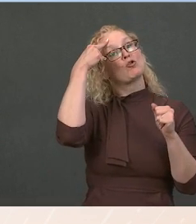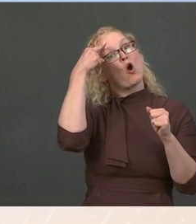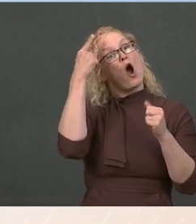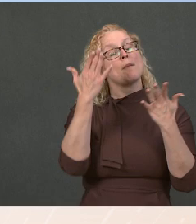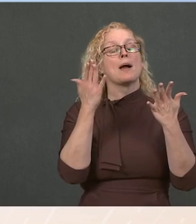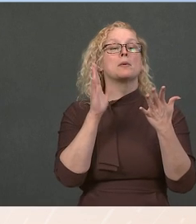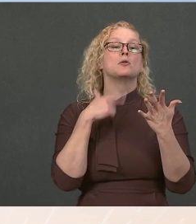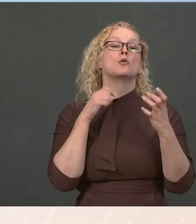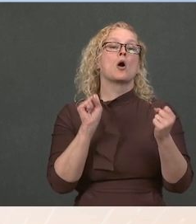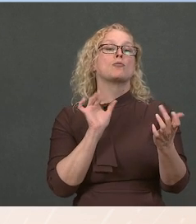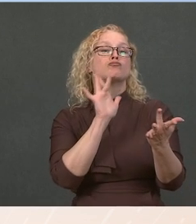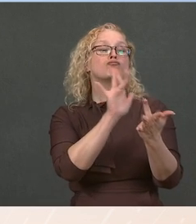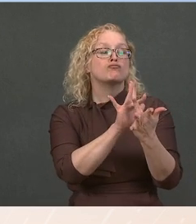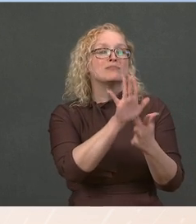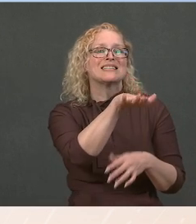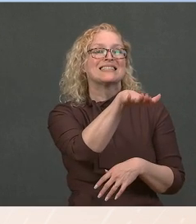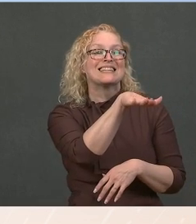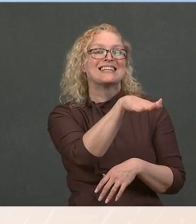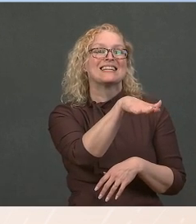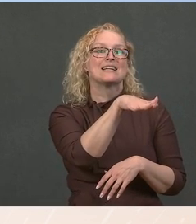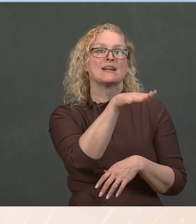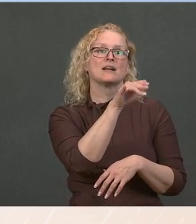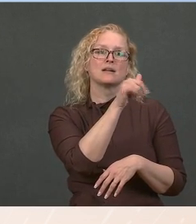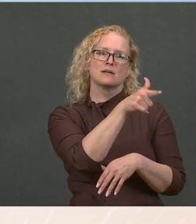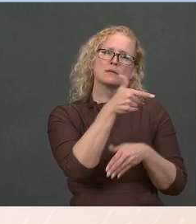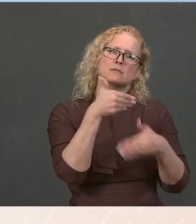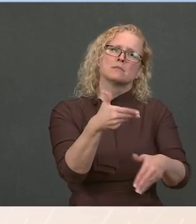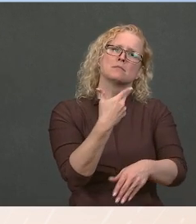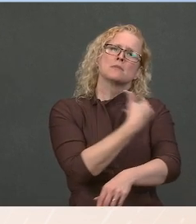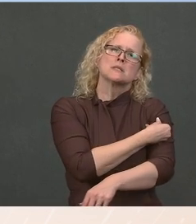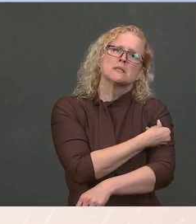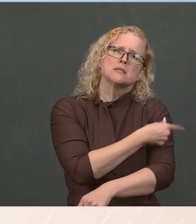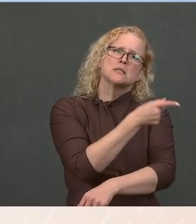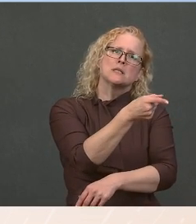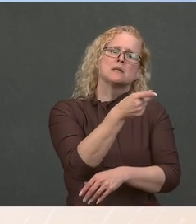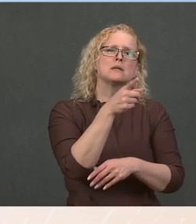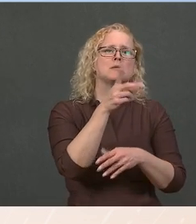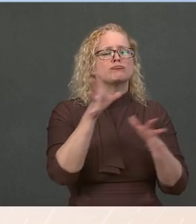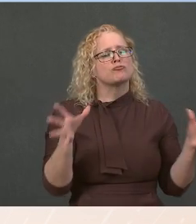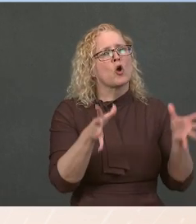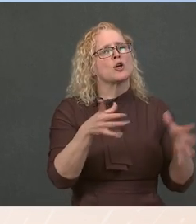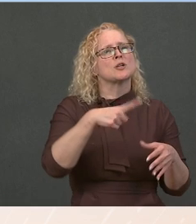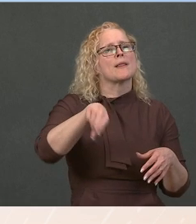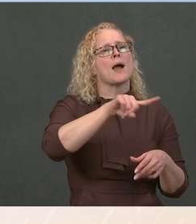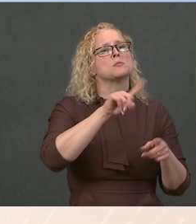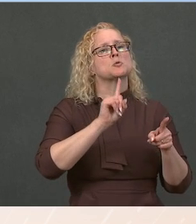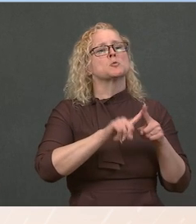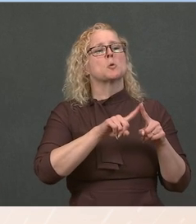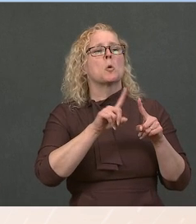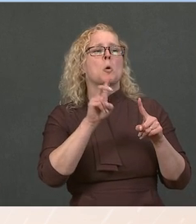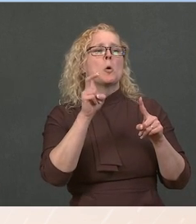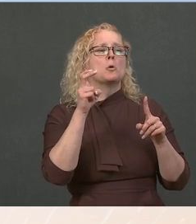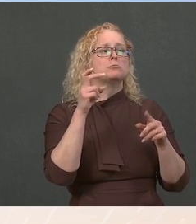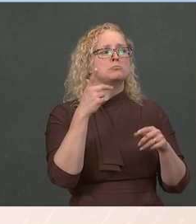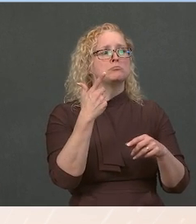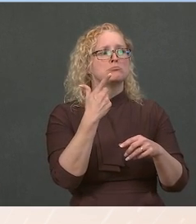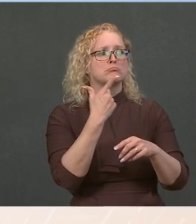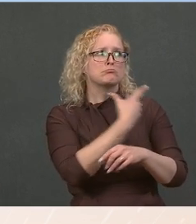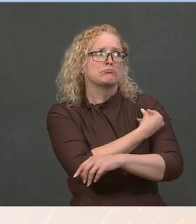to talk to them about getting vaccinated? Or is it simply what you all are saying off the top? Have you worked with people individually? Ms. Jean-Pierre: So, you've seen us.